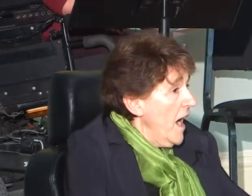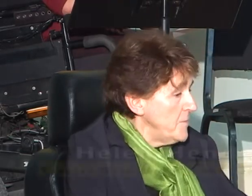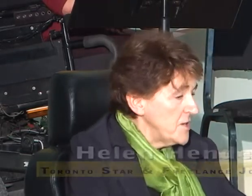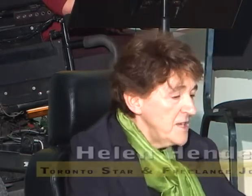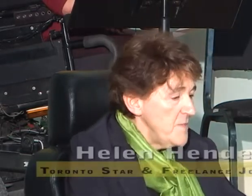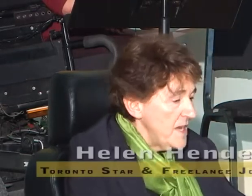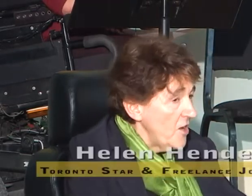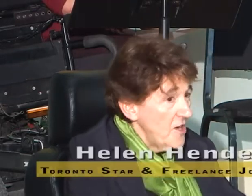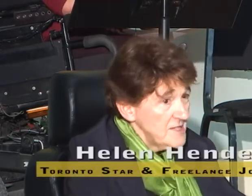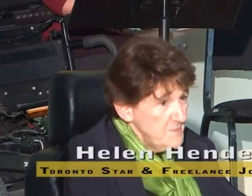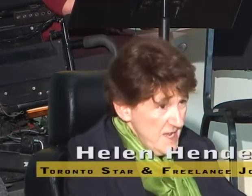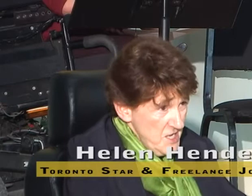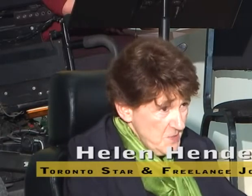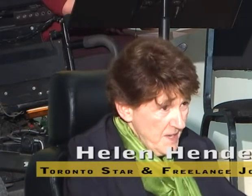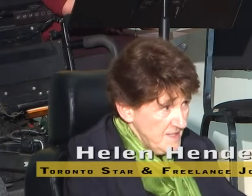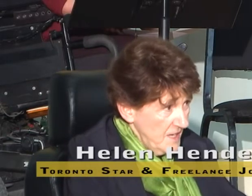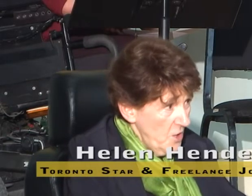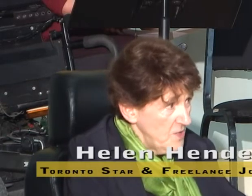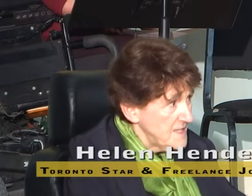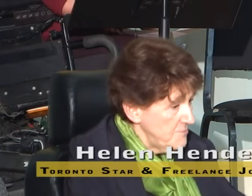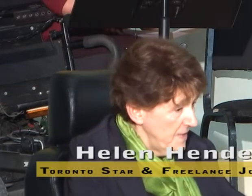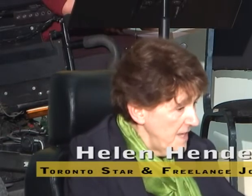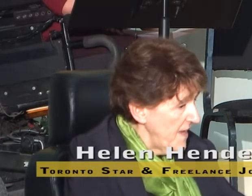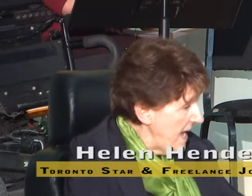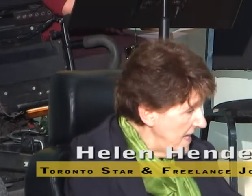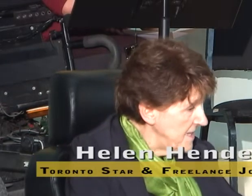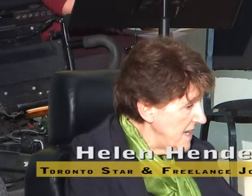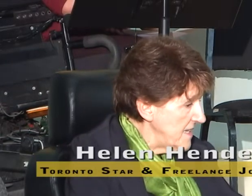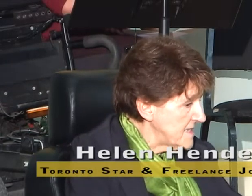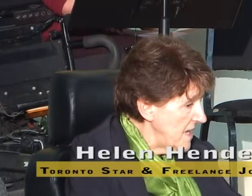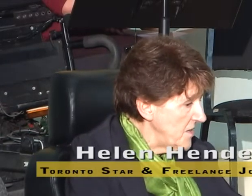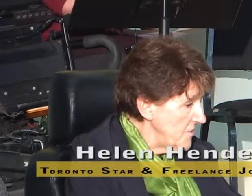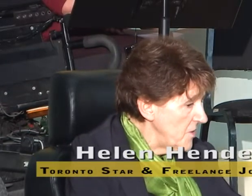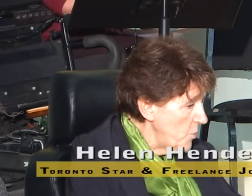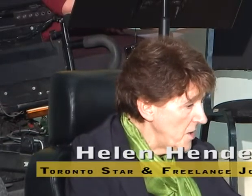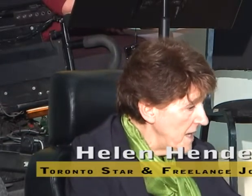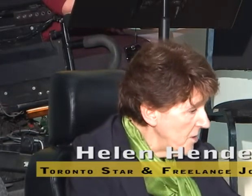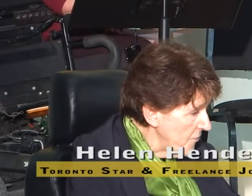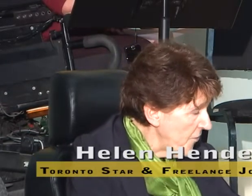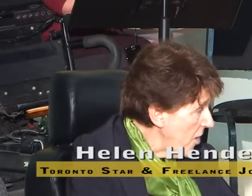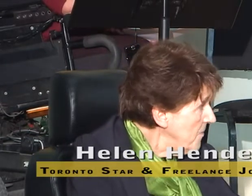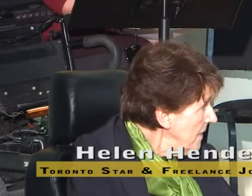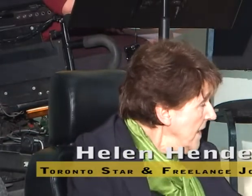I'm not going to make a long speech because I know it's really the candidates that you want to hear from.